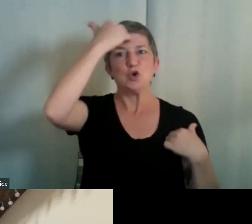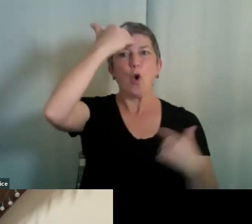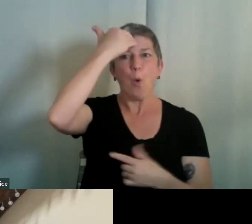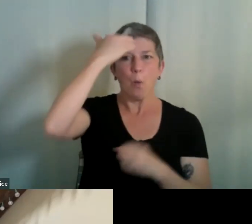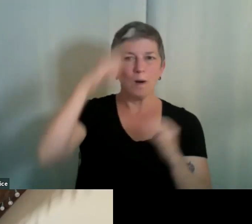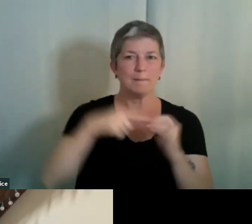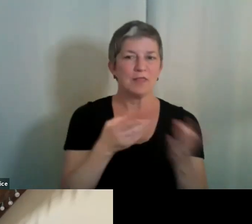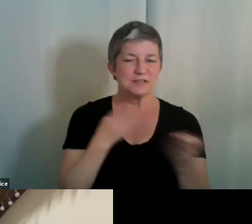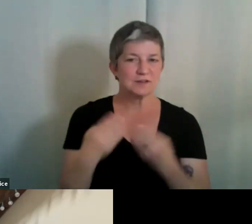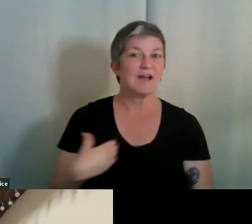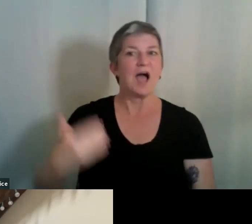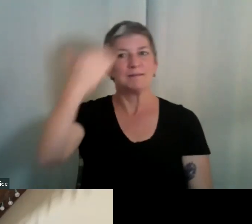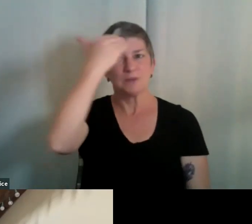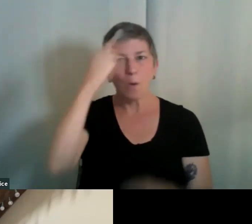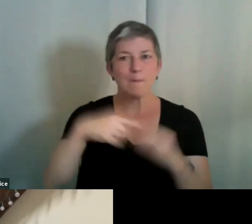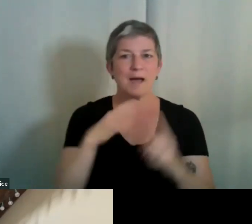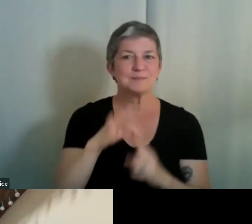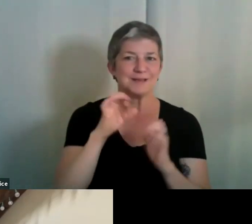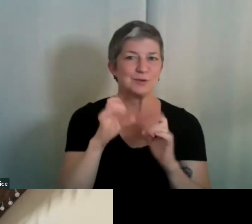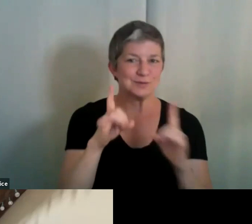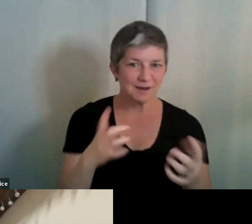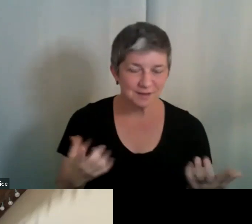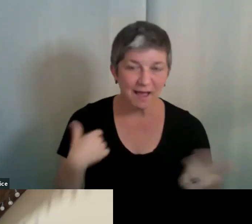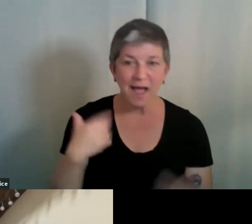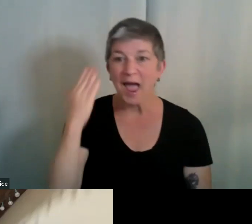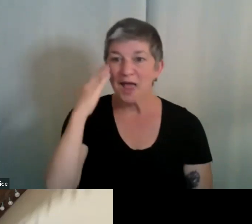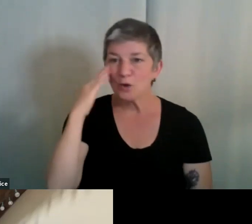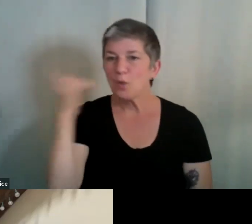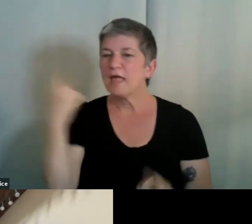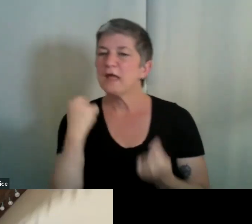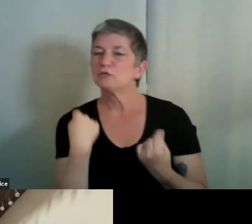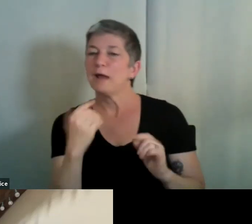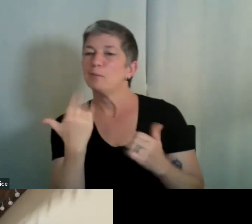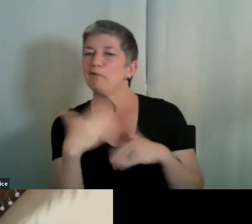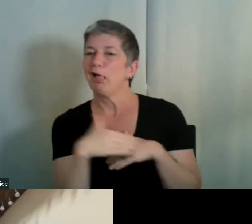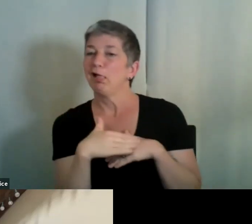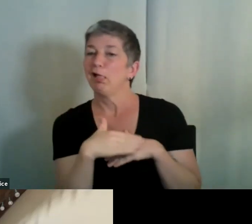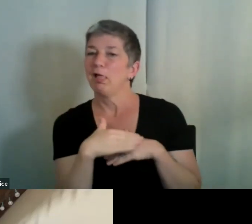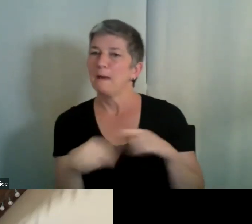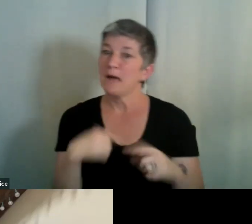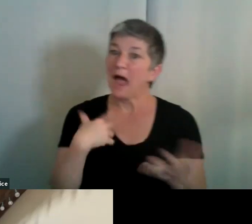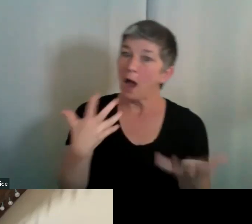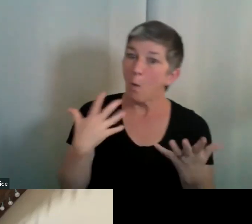with special education. I know that they tried to provide the bare minimum, but I want my child to excel instead of just